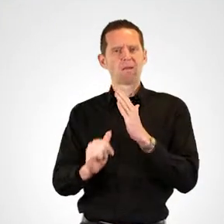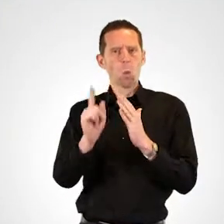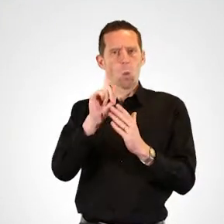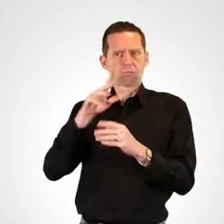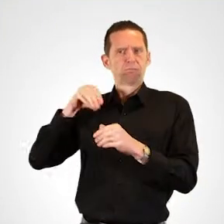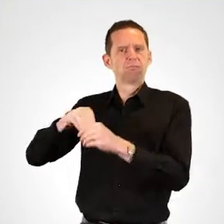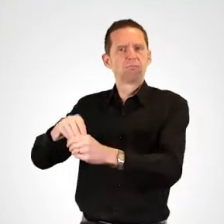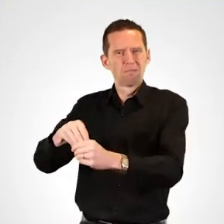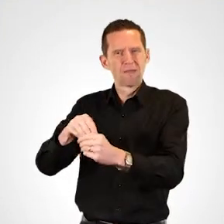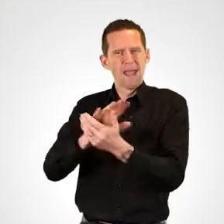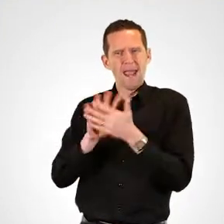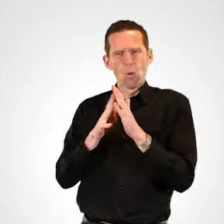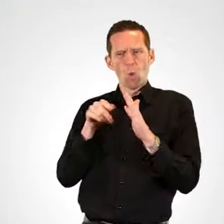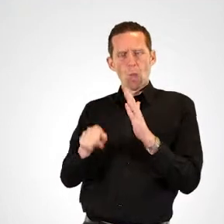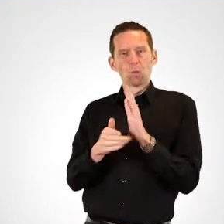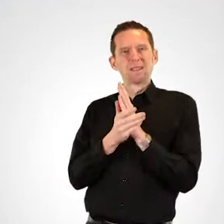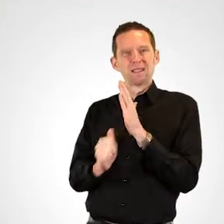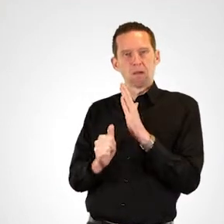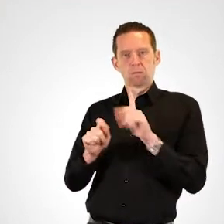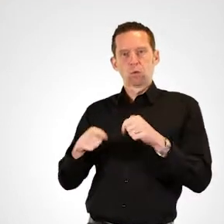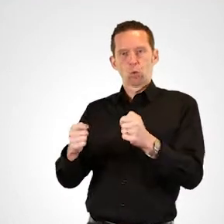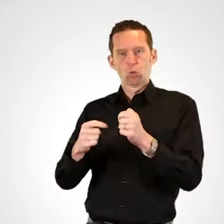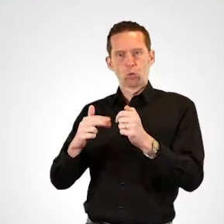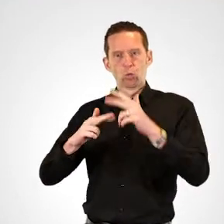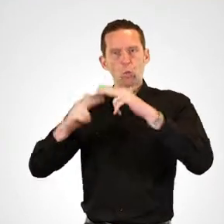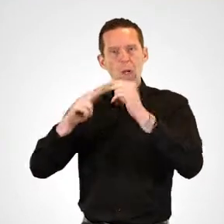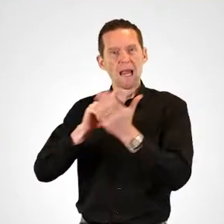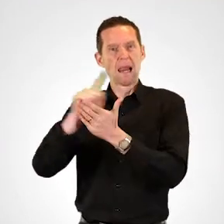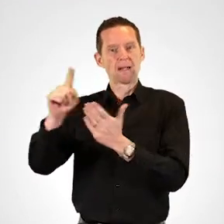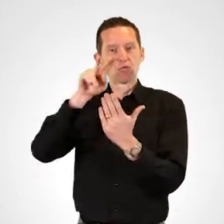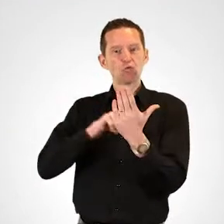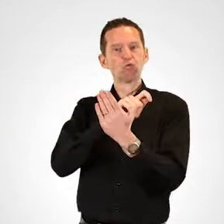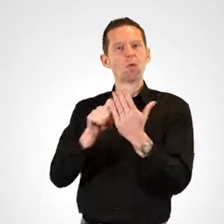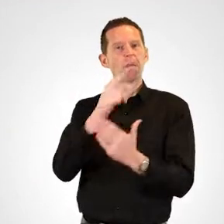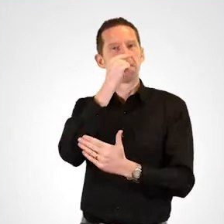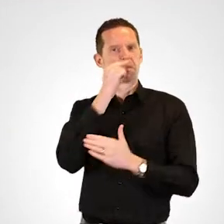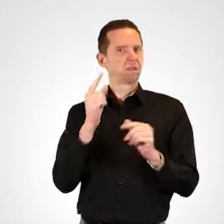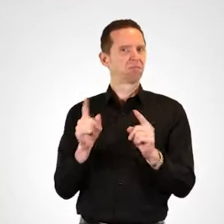what are involved and how do they contribute to the development of later reading and writing abilities?